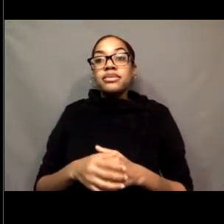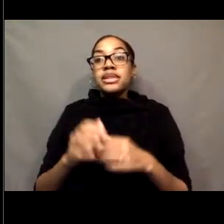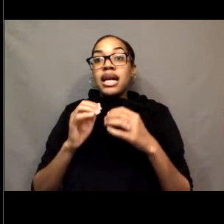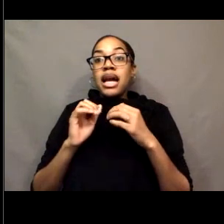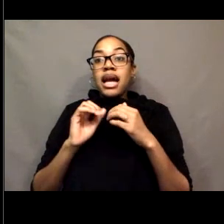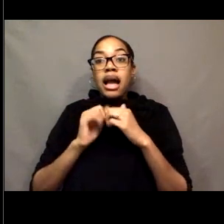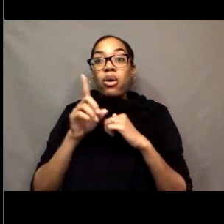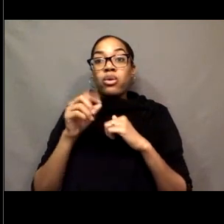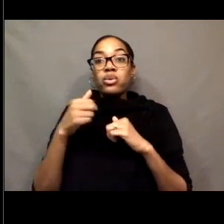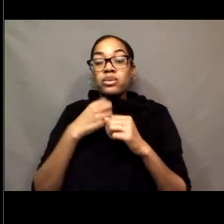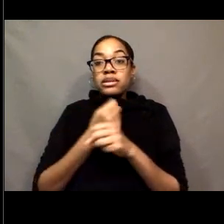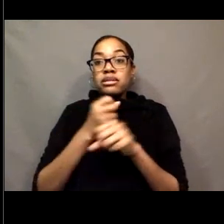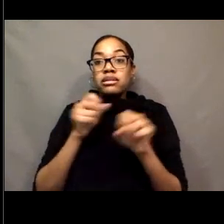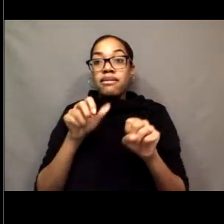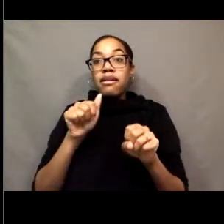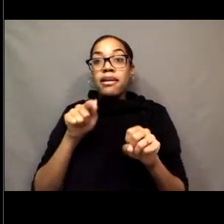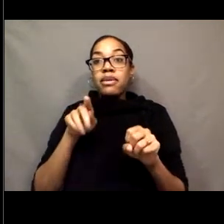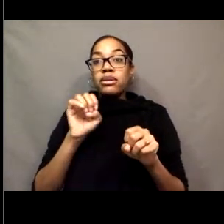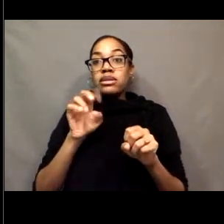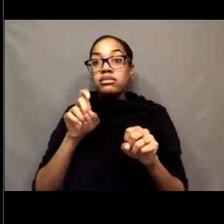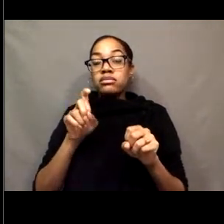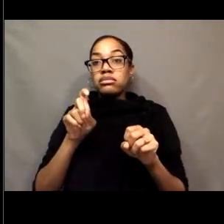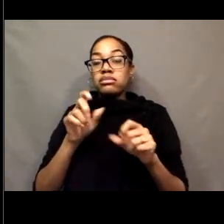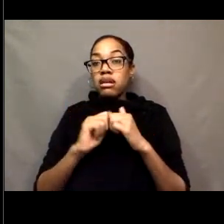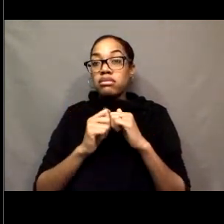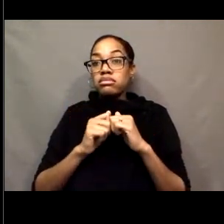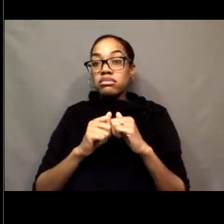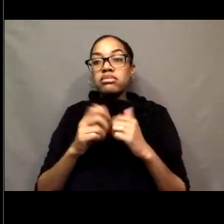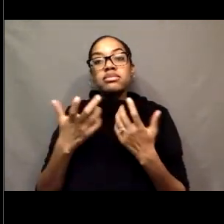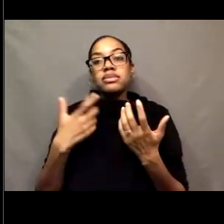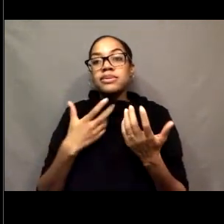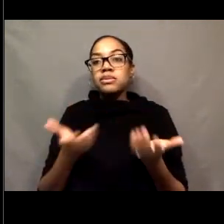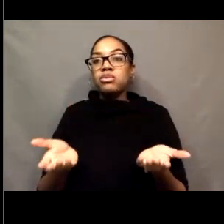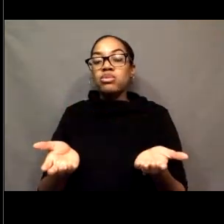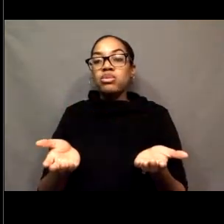is by basically raising them in captivity